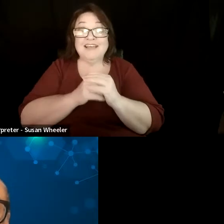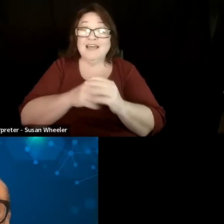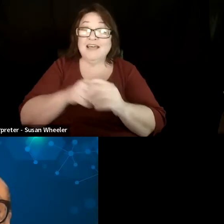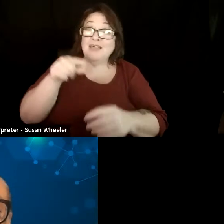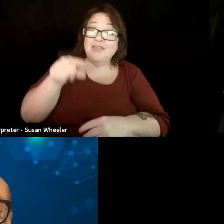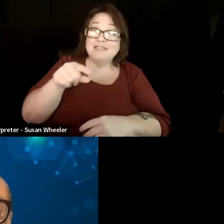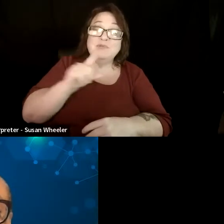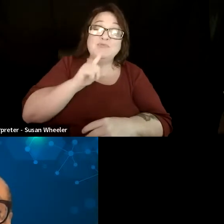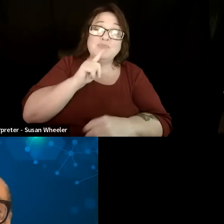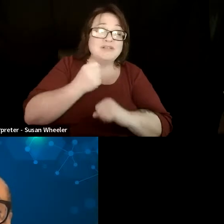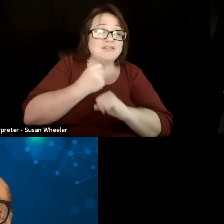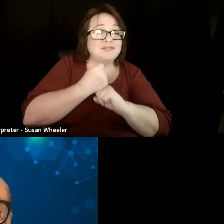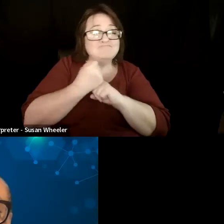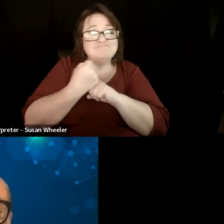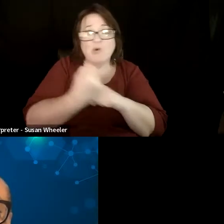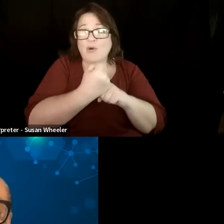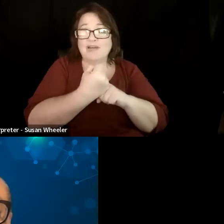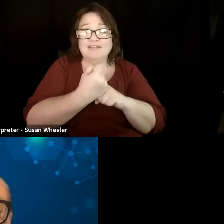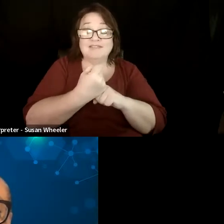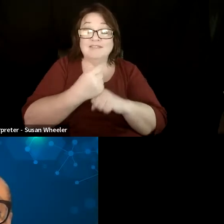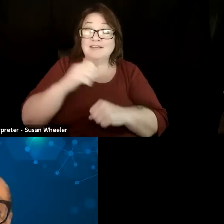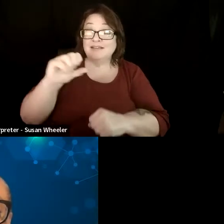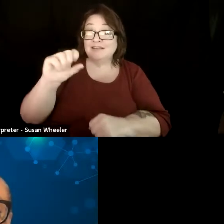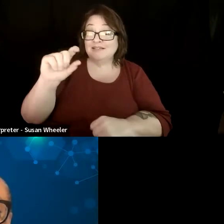Stephanie, do you have any final thoughts?